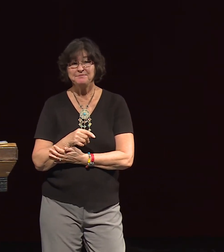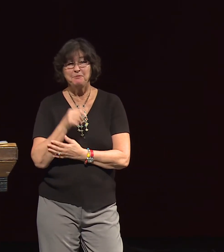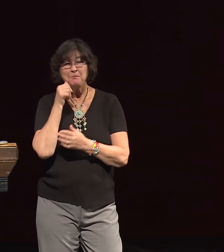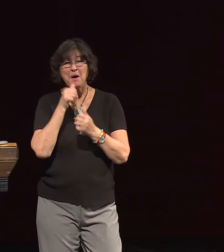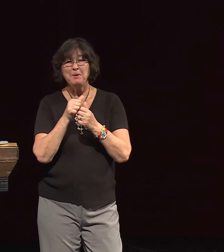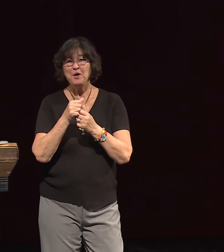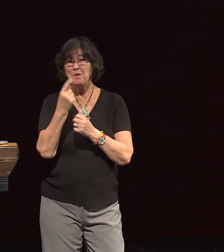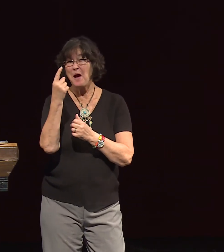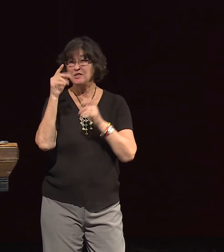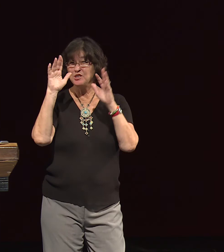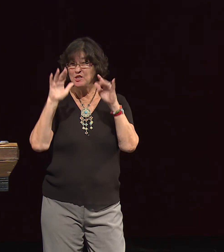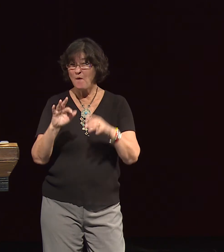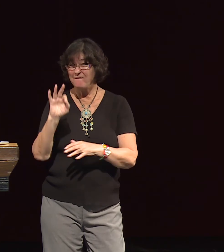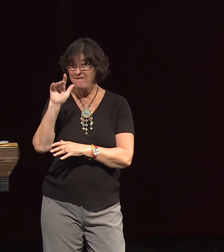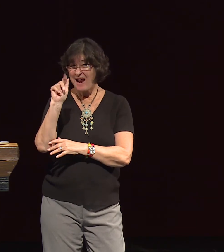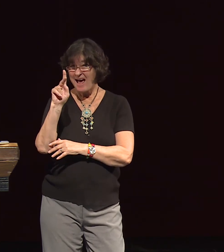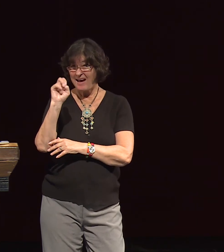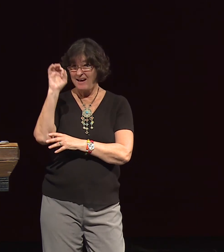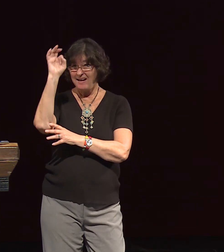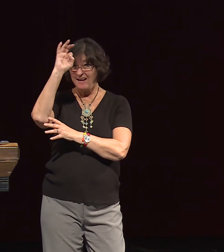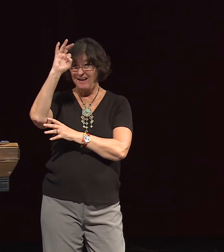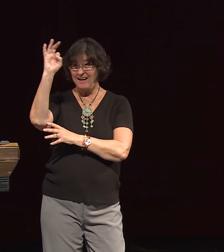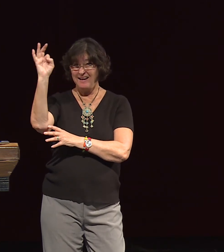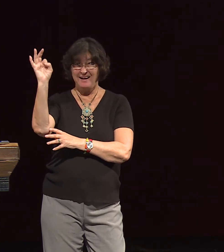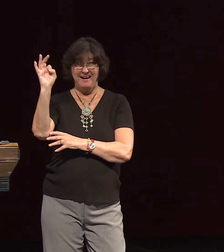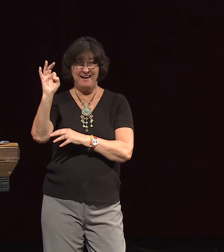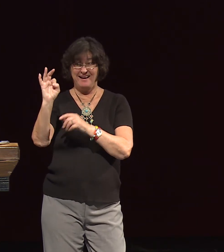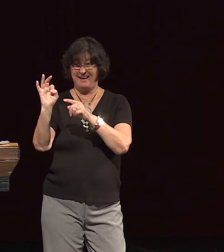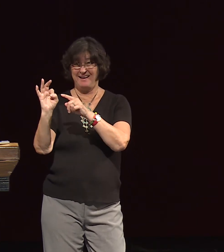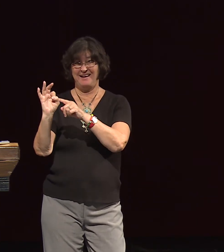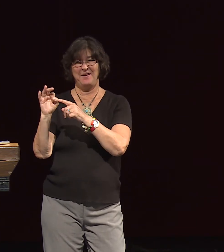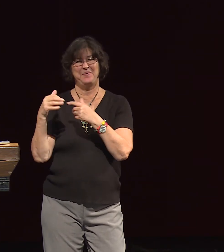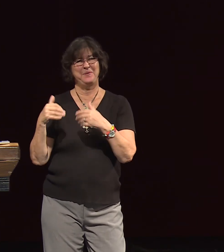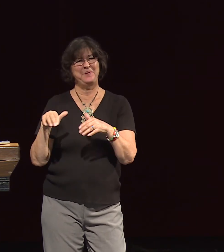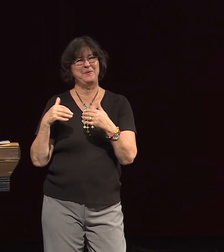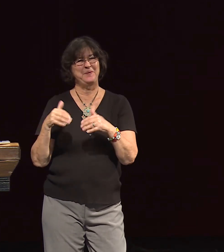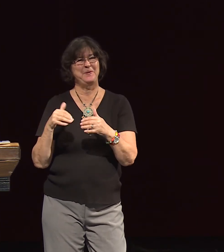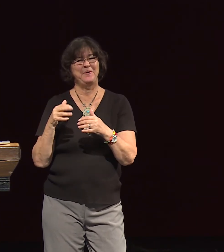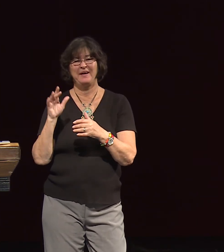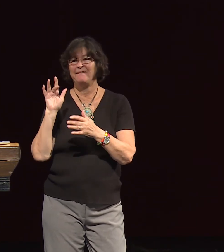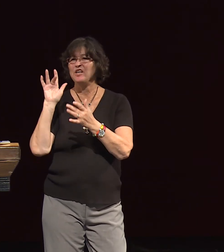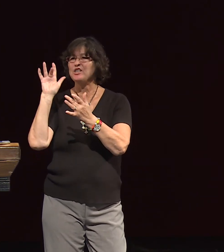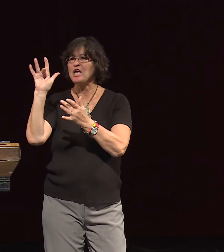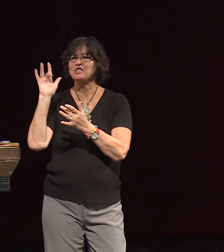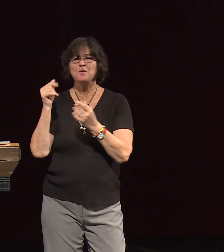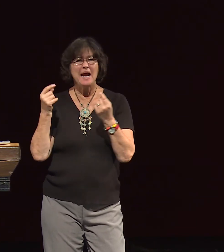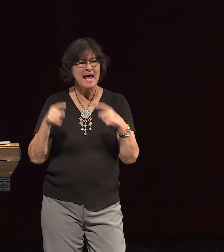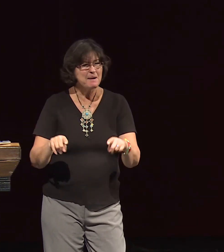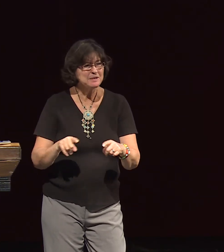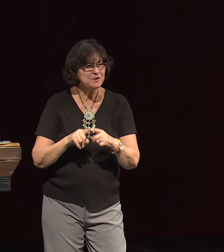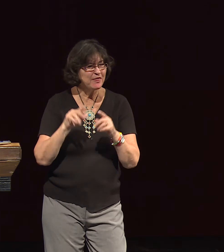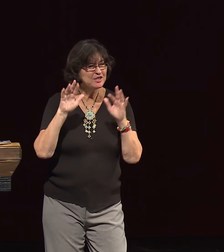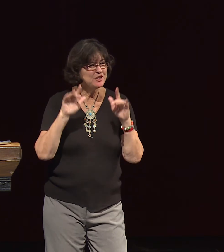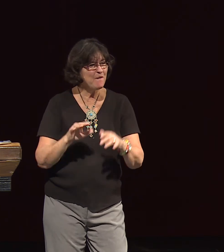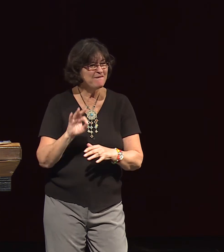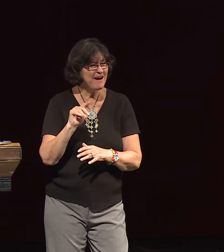remember one snowflake. If you touch it, what happens?